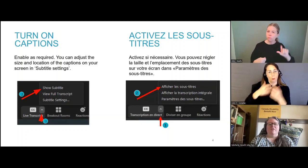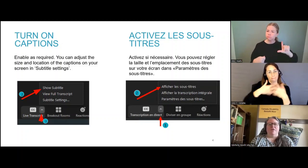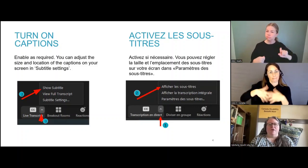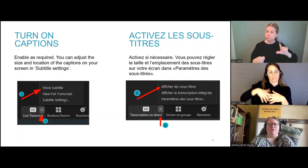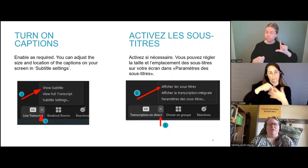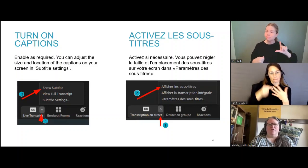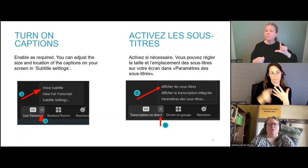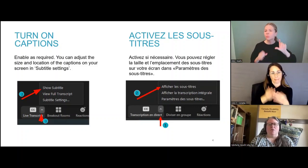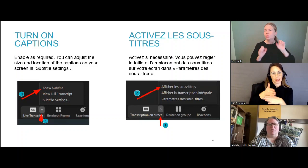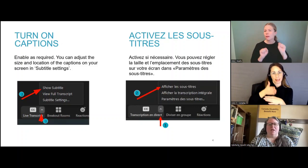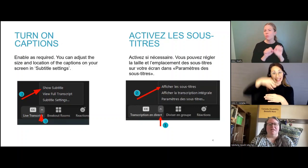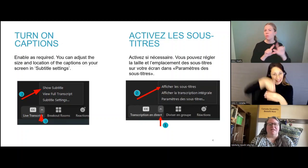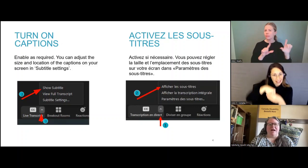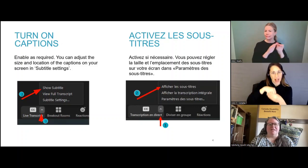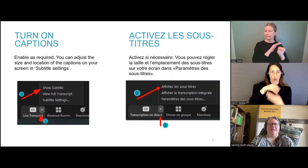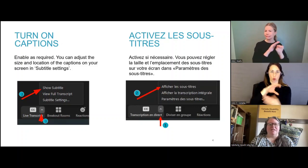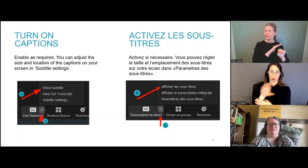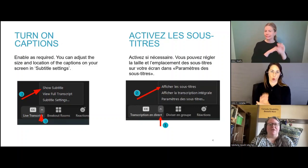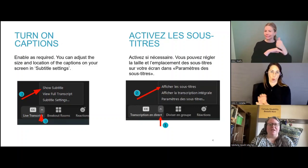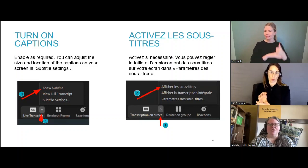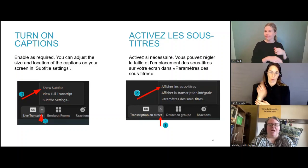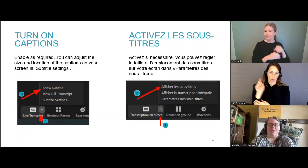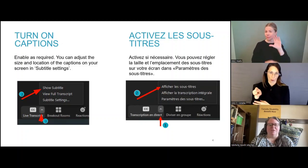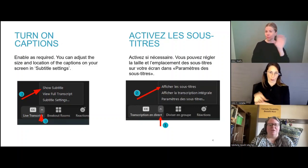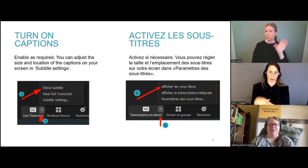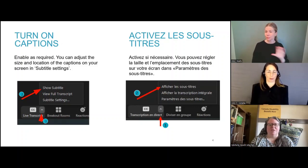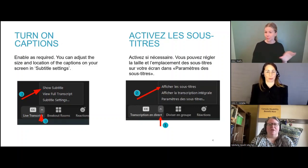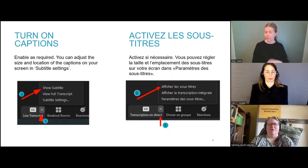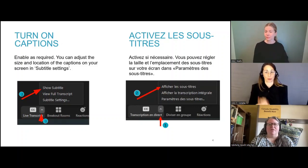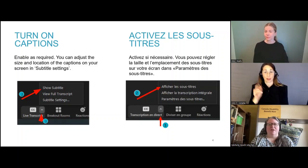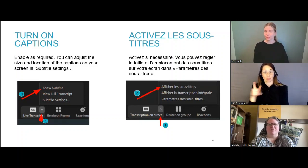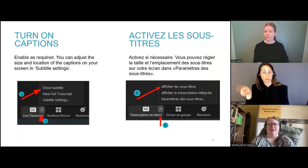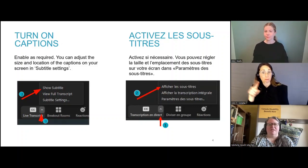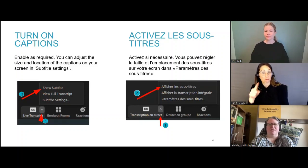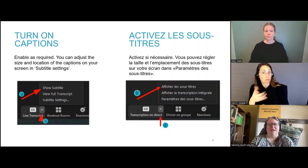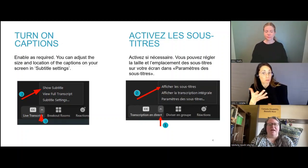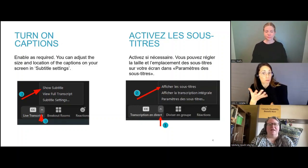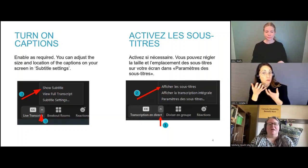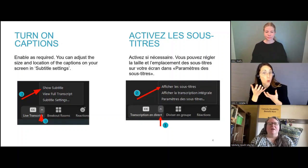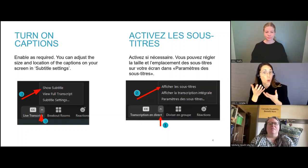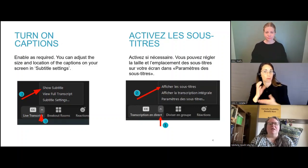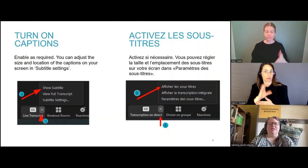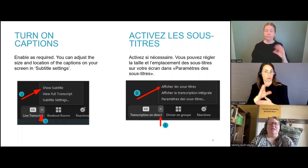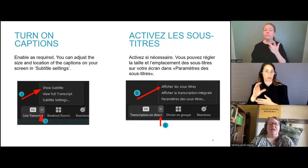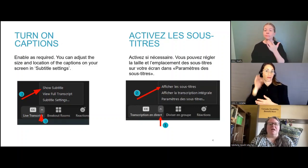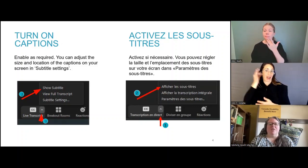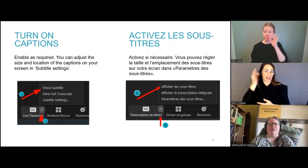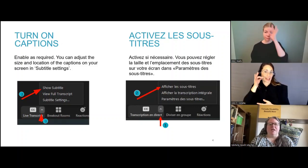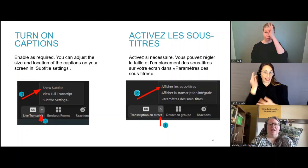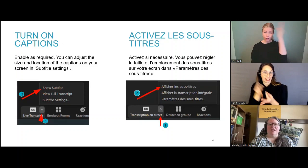FOR THOSE OF YOU WHO WANT FRENCH CAPTIONS FOR THE OECHBT TODAY, PLEASE CLICK THE LINK